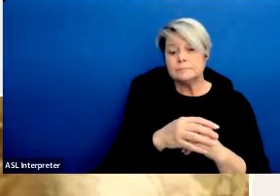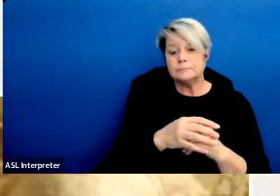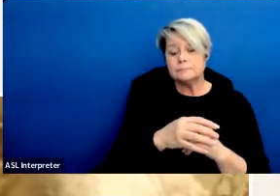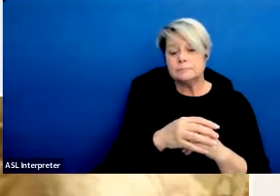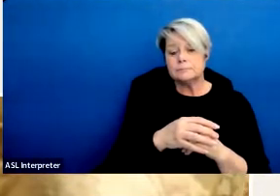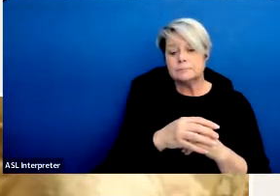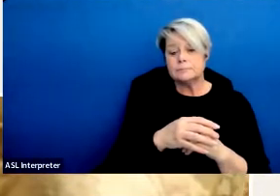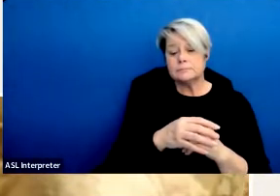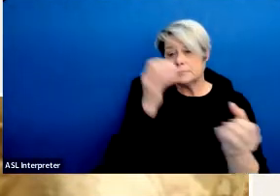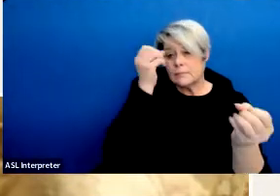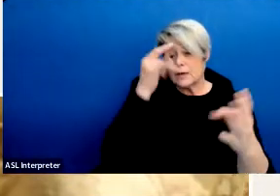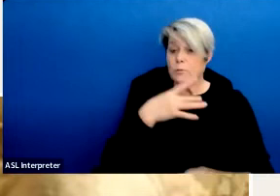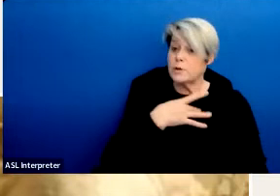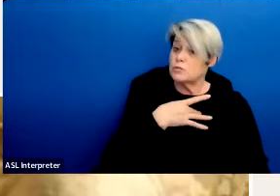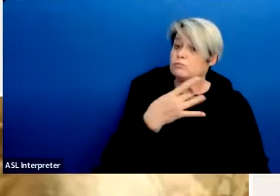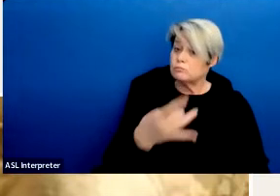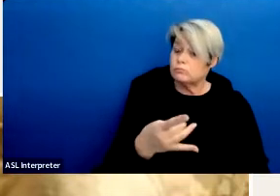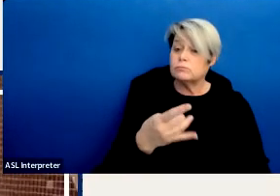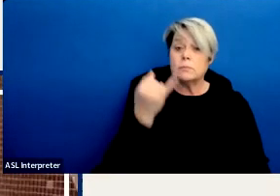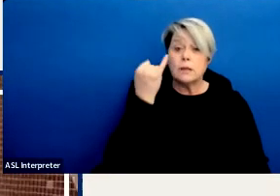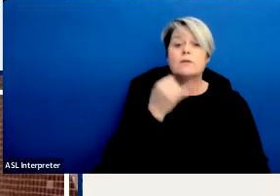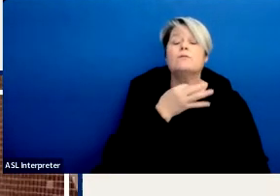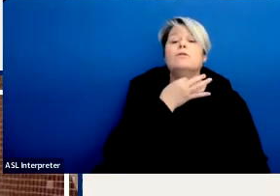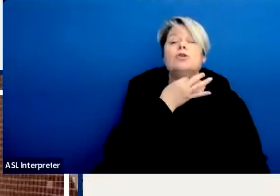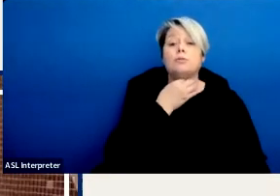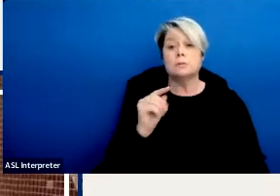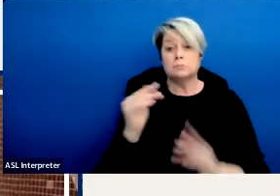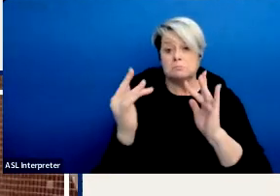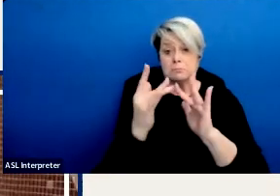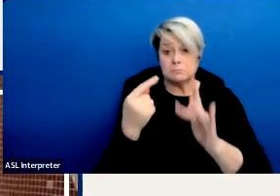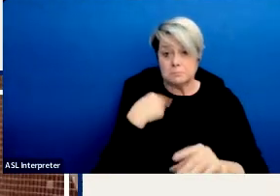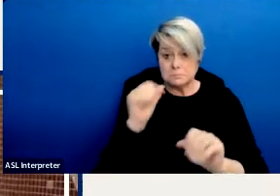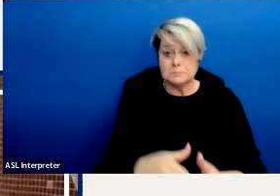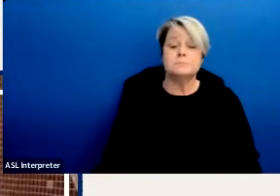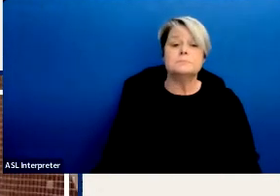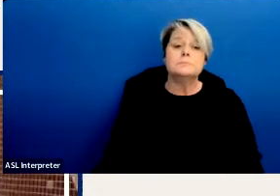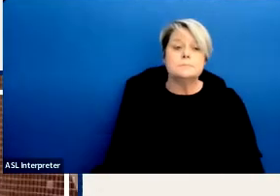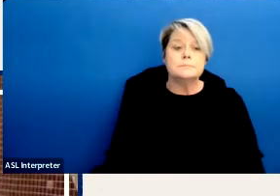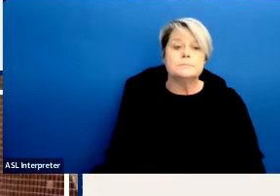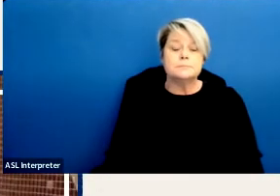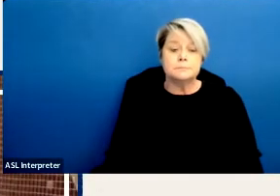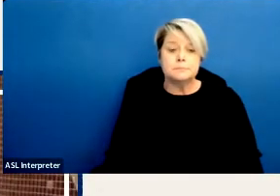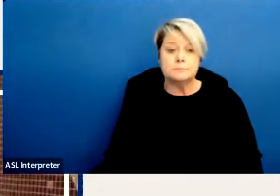small meat process sores and to strengthen that link in the food supply chain. There is always